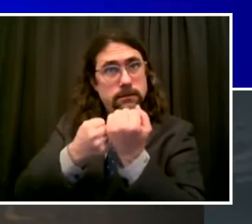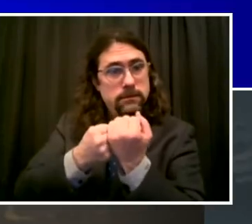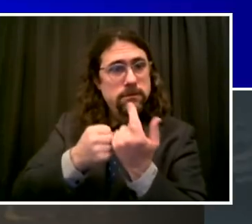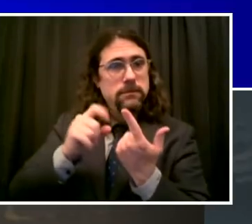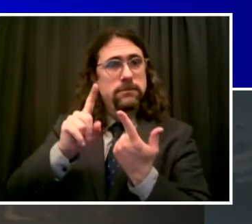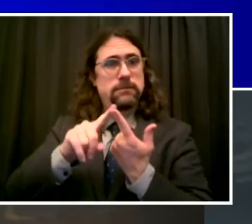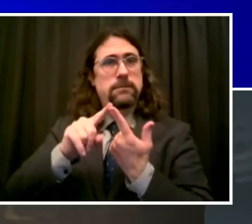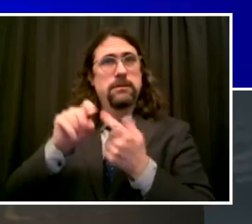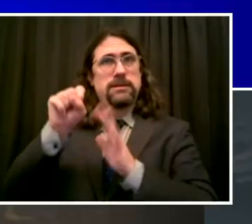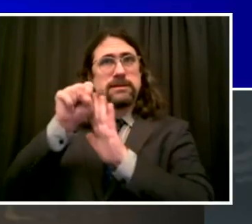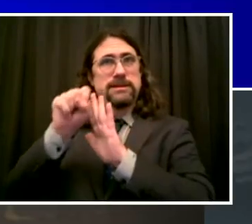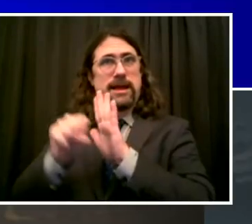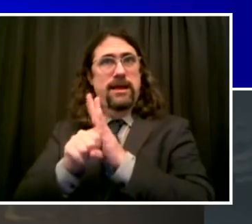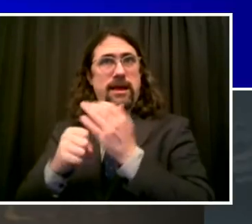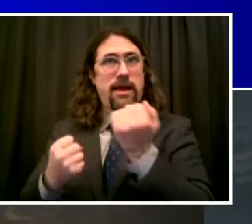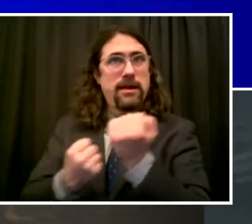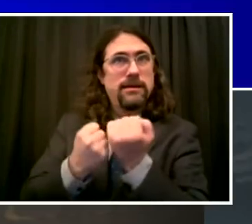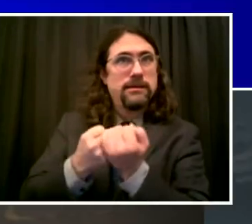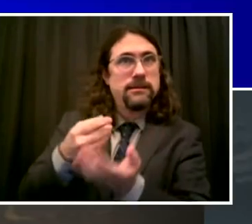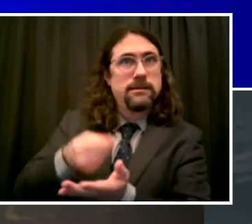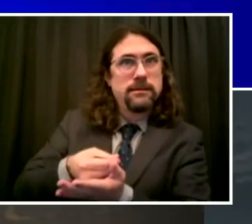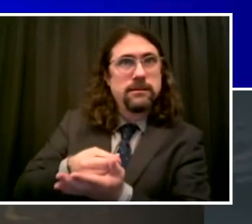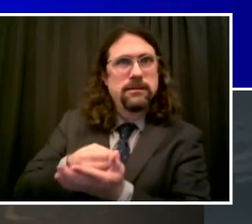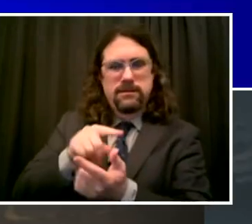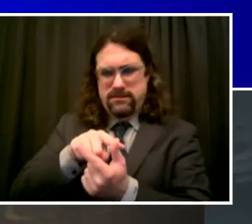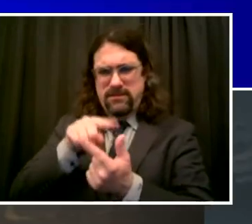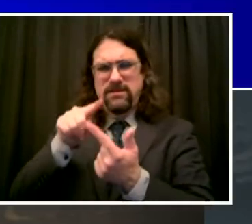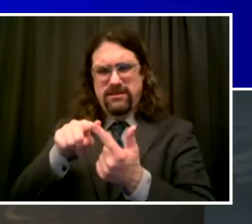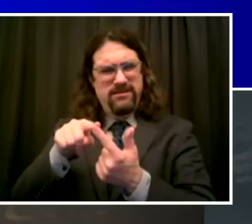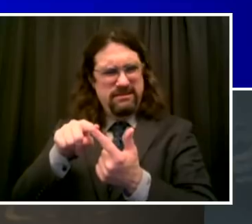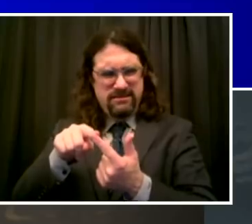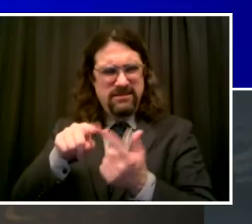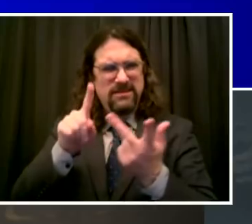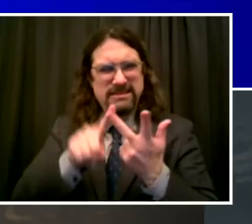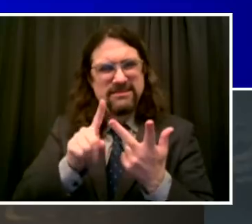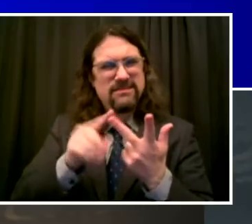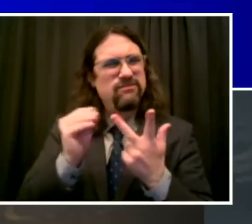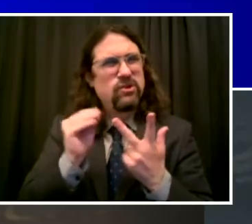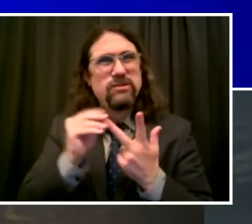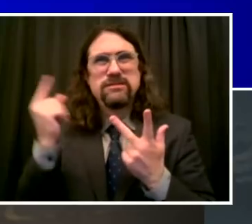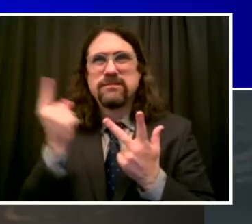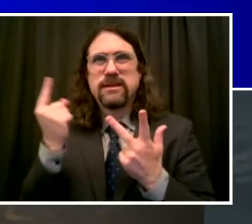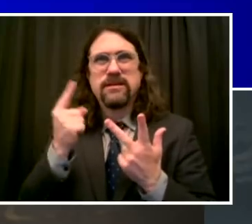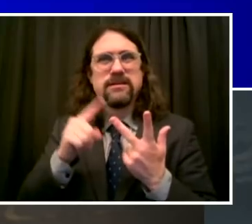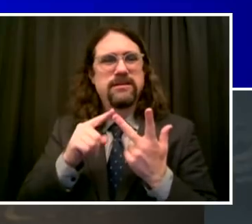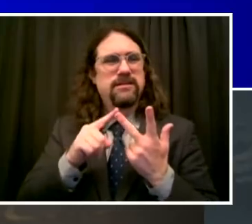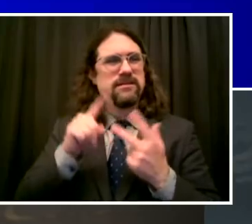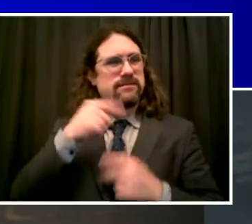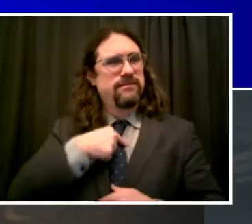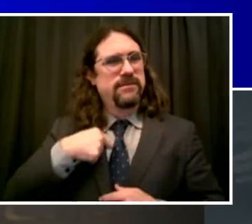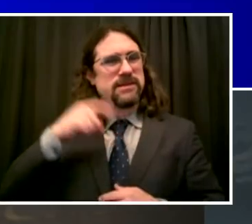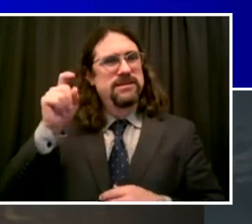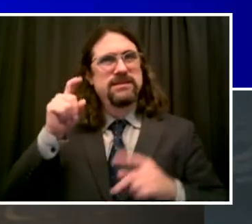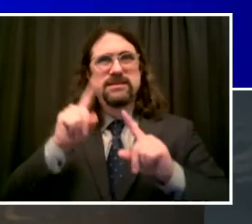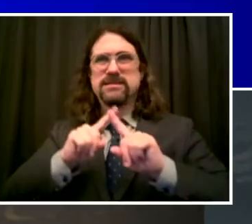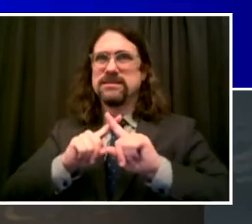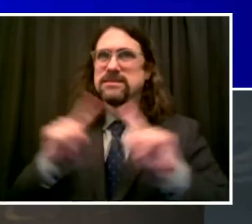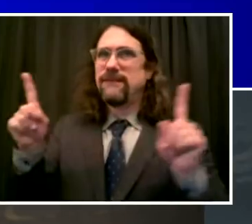FEDERAL AID TO SMALL BUSINESS AND STATE IDA TO SMALL BUSINESS, BUT WE'RE GOING TO HAVE TO DO SOME THINGS DIFFERENTLY TO